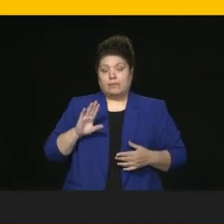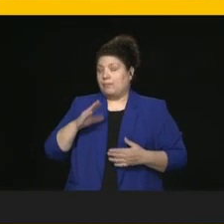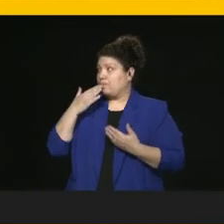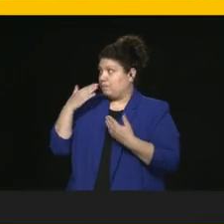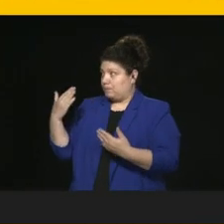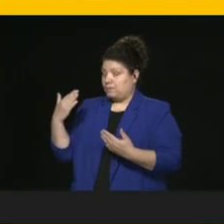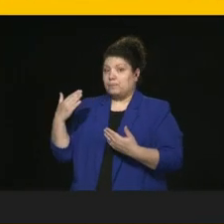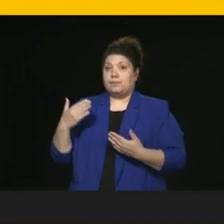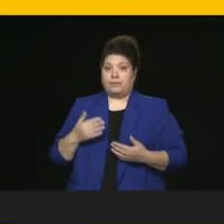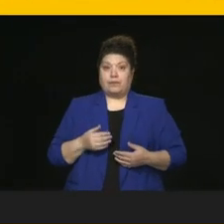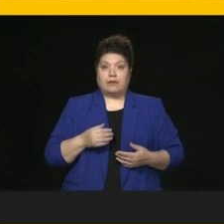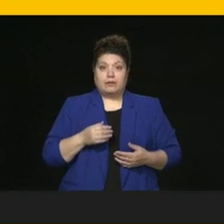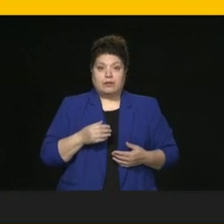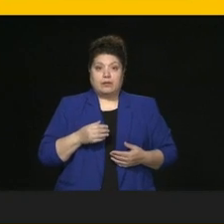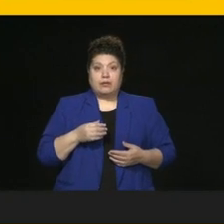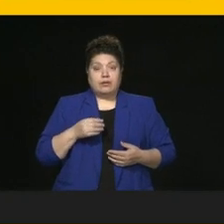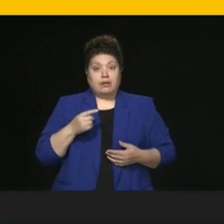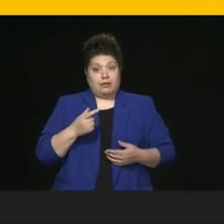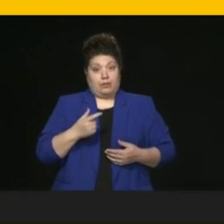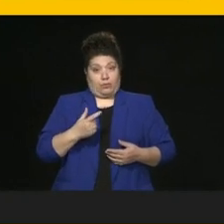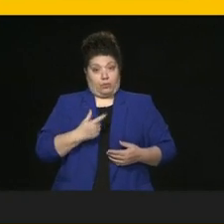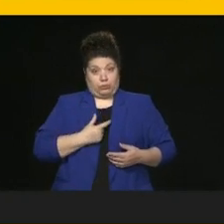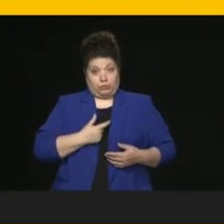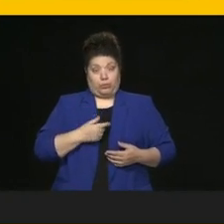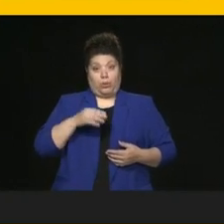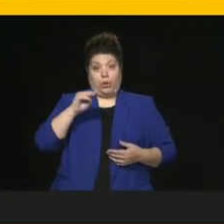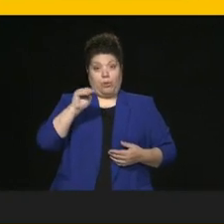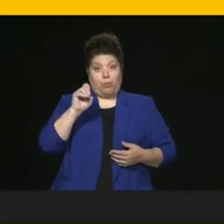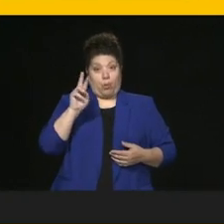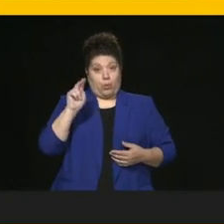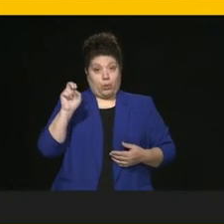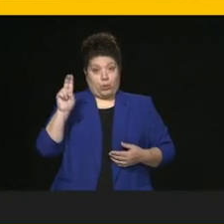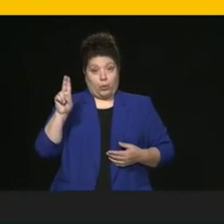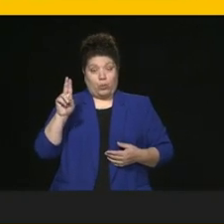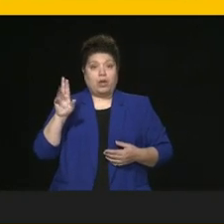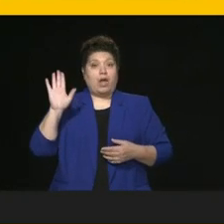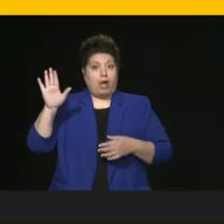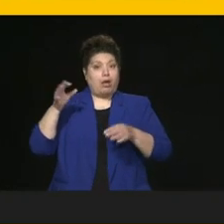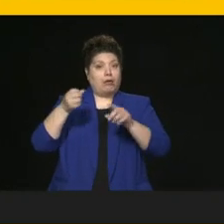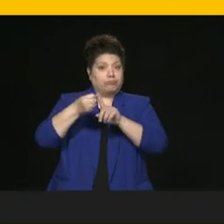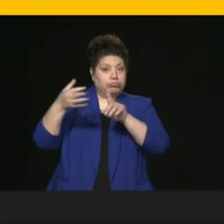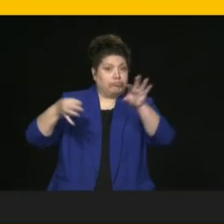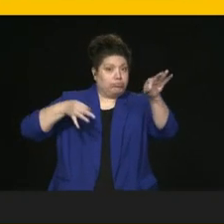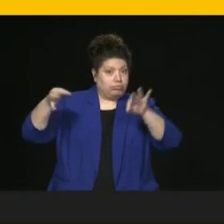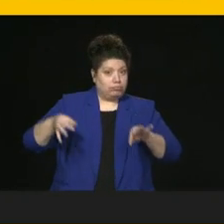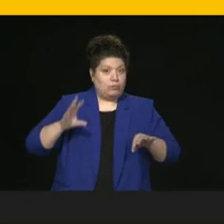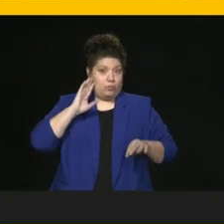ANSWER. THANK YOU VERY MUCH FOR THE